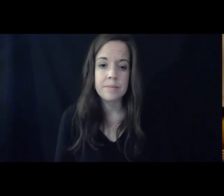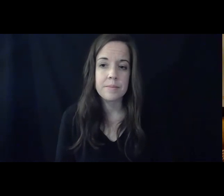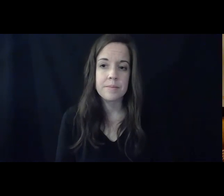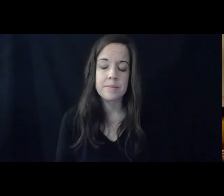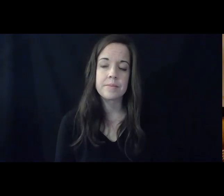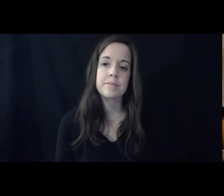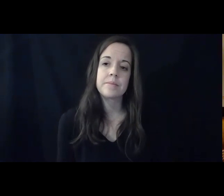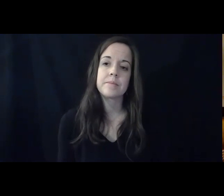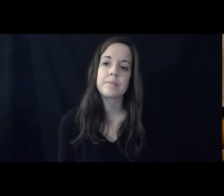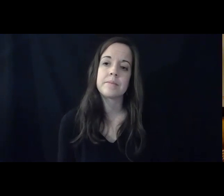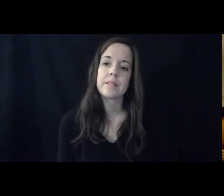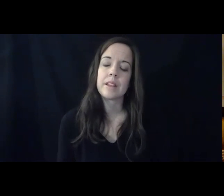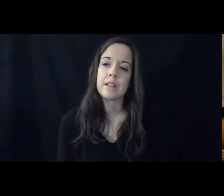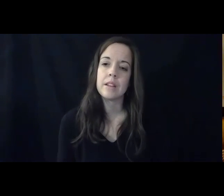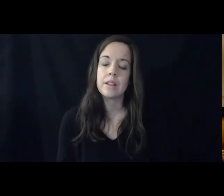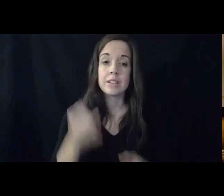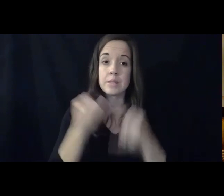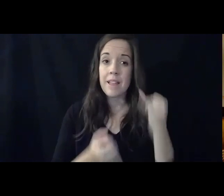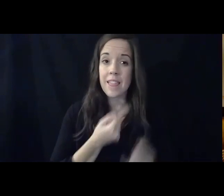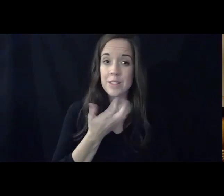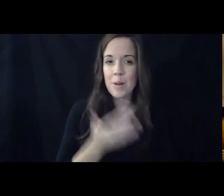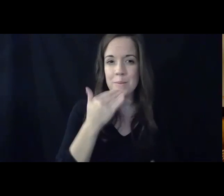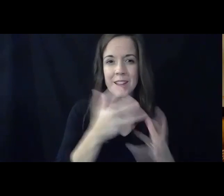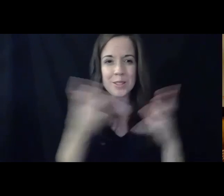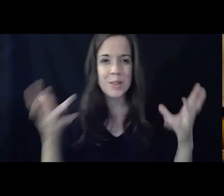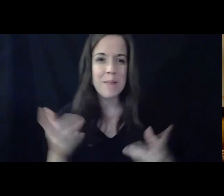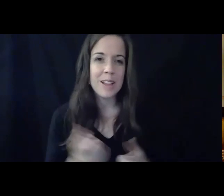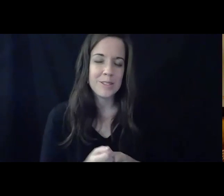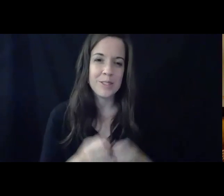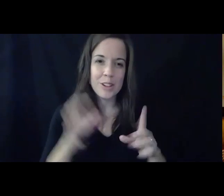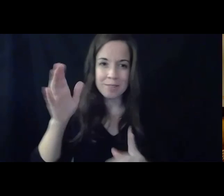And this is my last poem. Thank you so much for having me and listening,